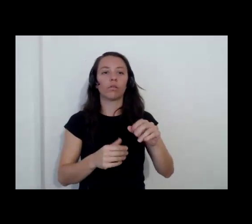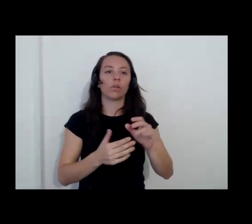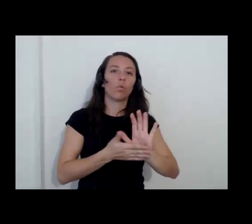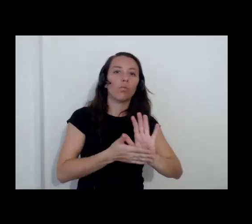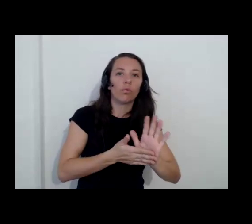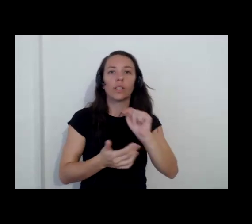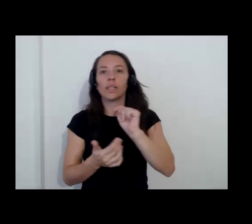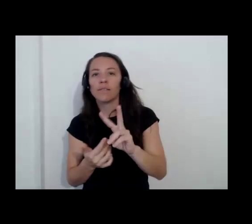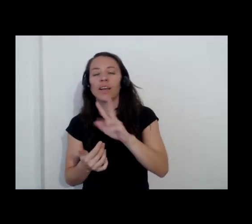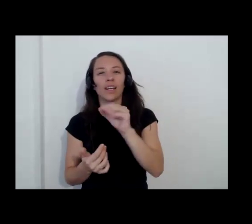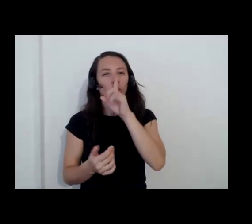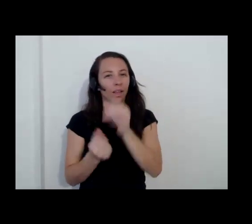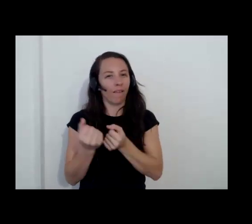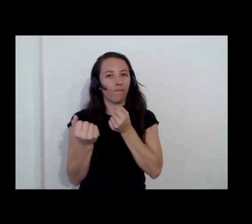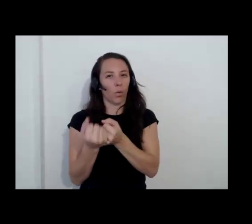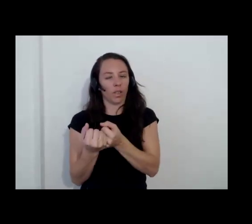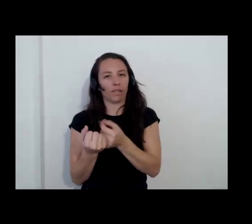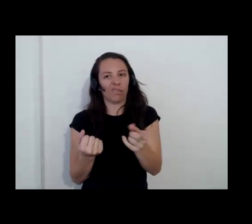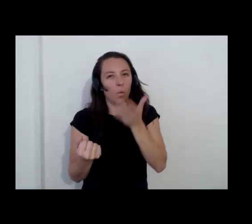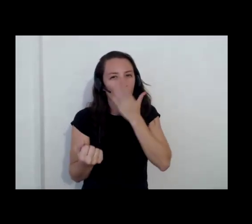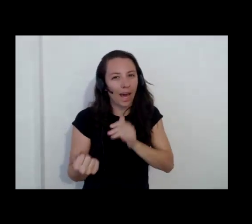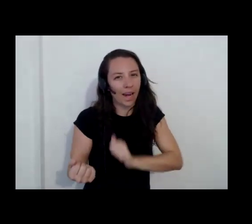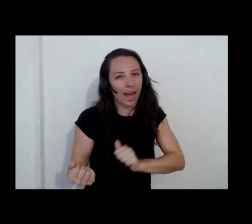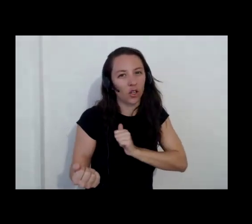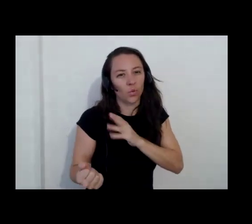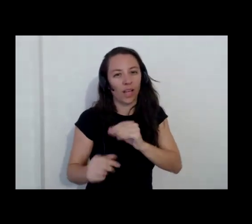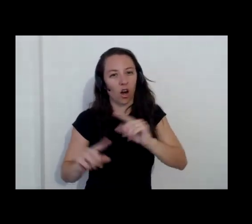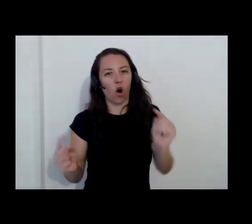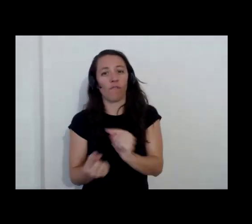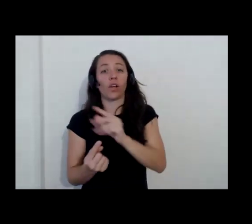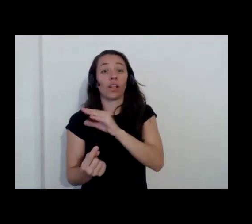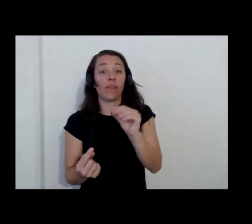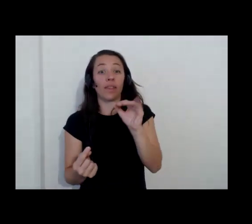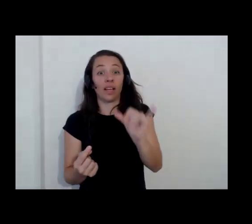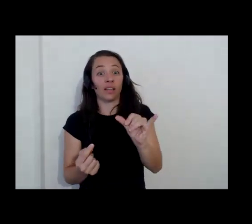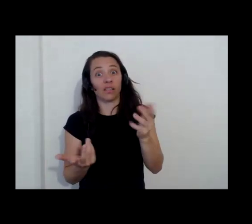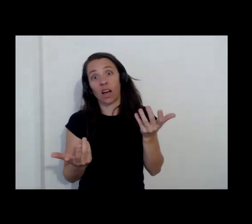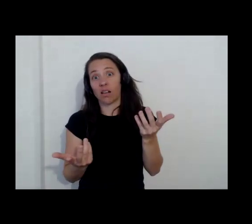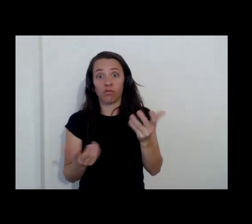harmful and negative attitudes and these play out in the workforce. On the screen